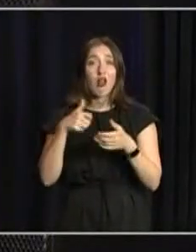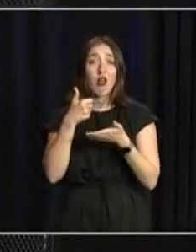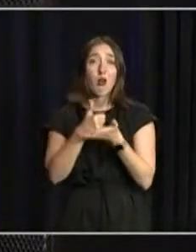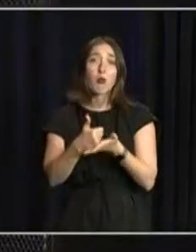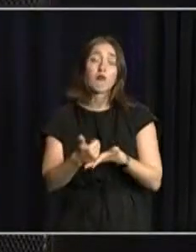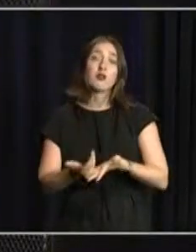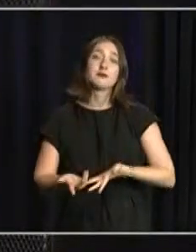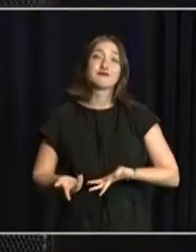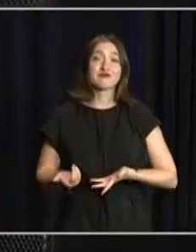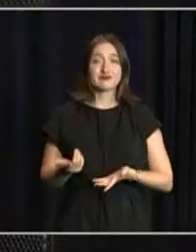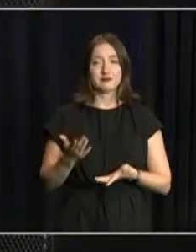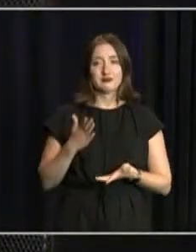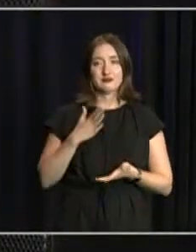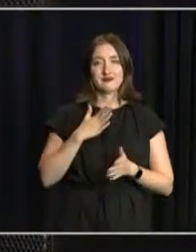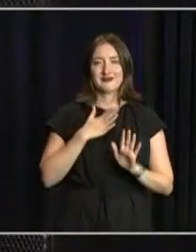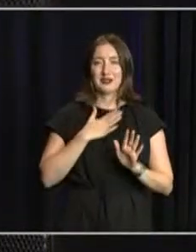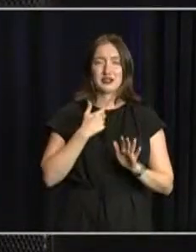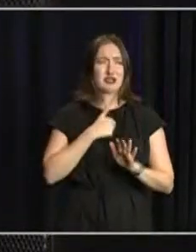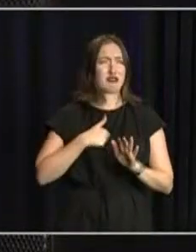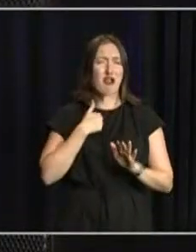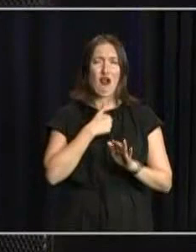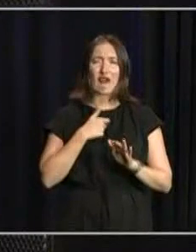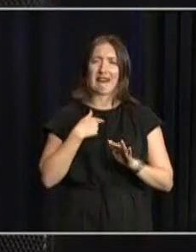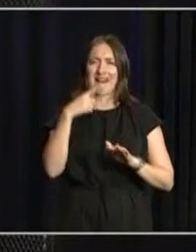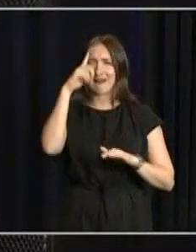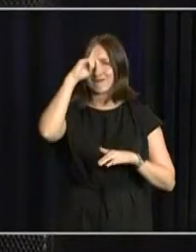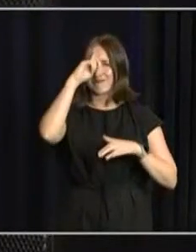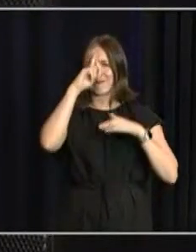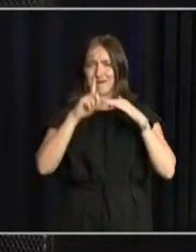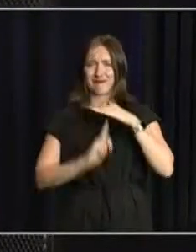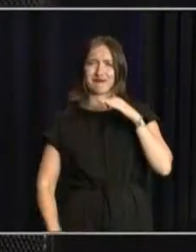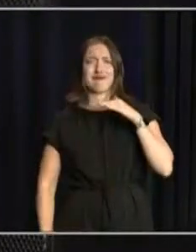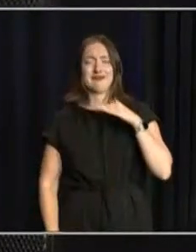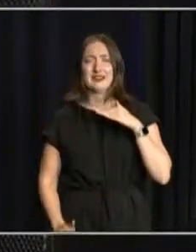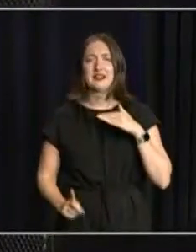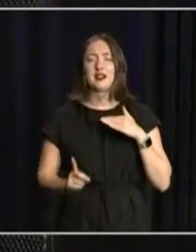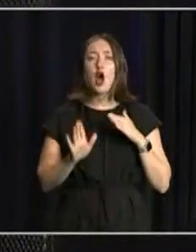I have lost my train of thought, oh, the pediatric vaccines.